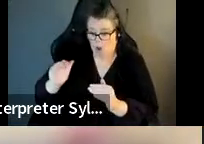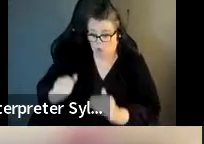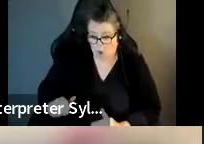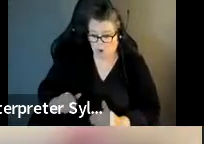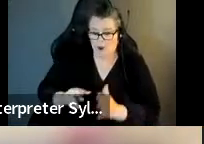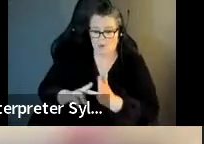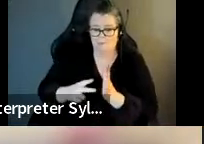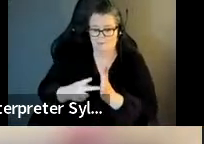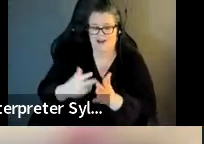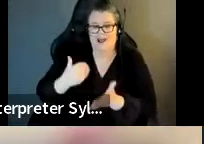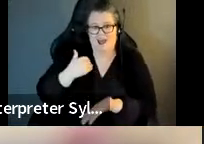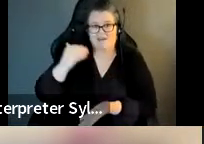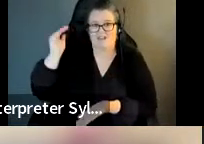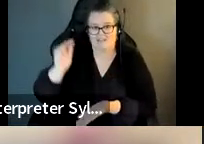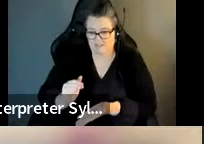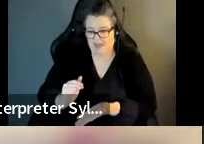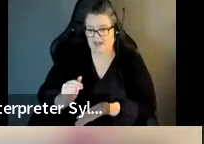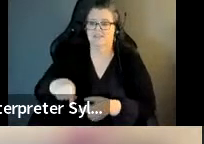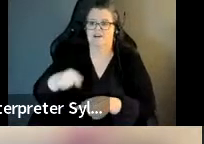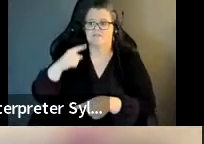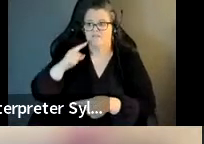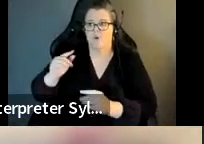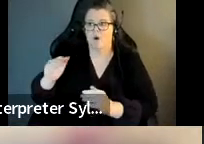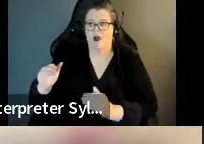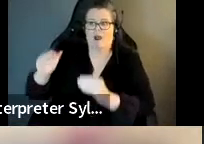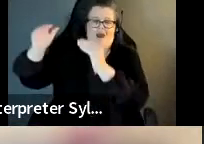meaning a far less ergonomic experience for most patients.